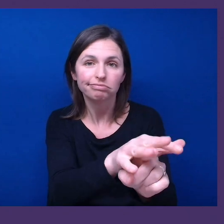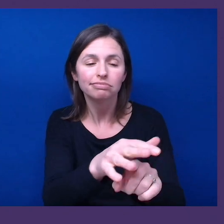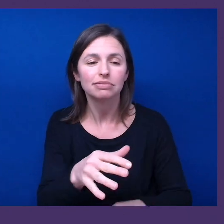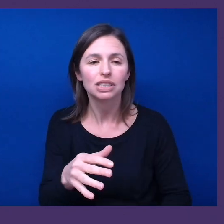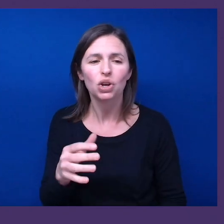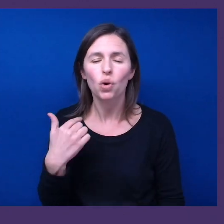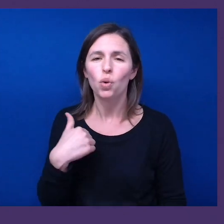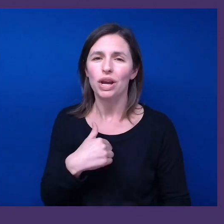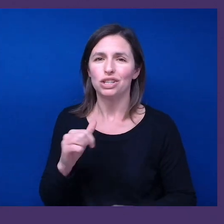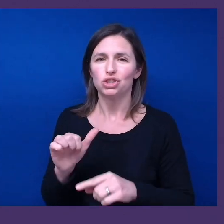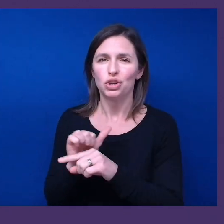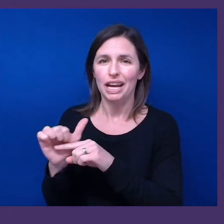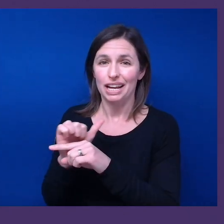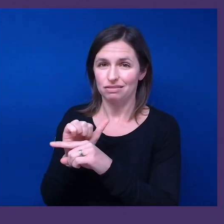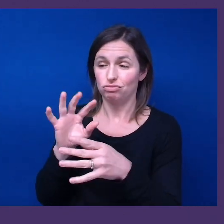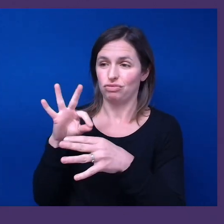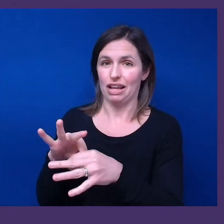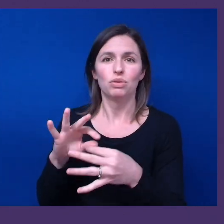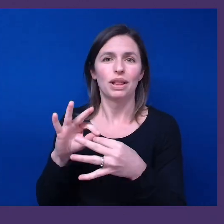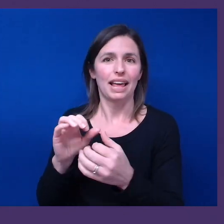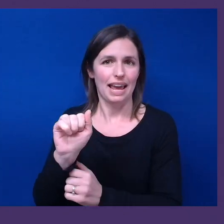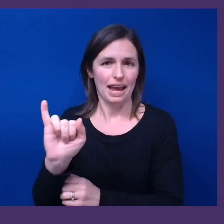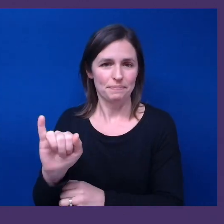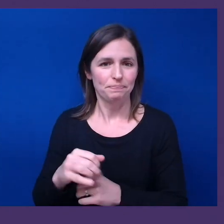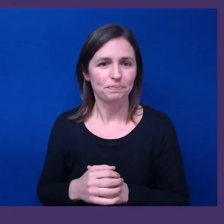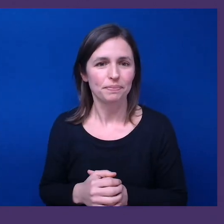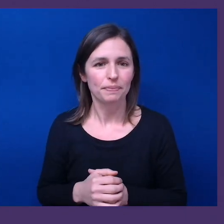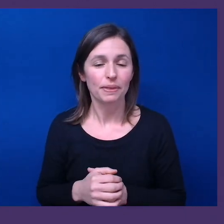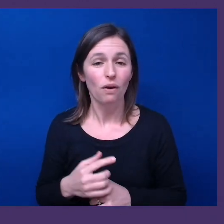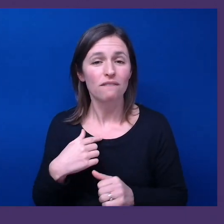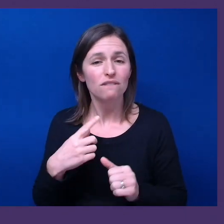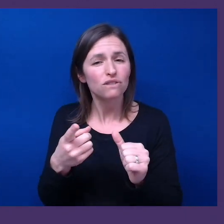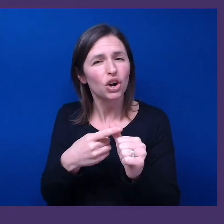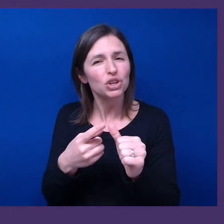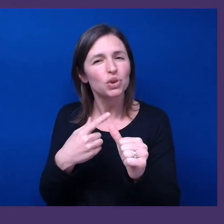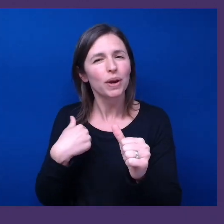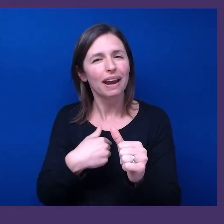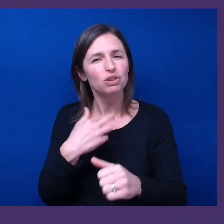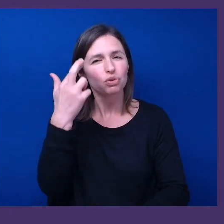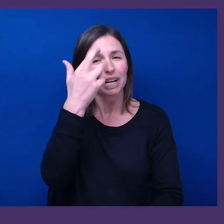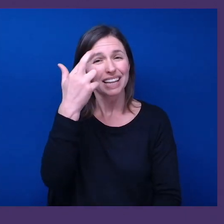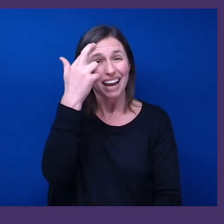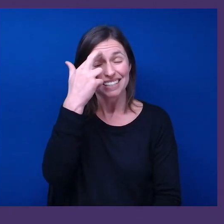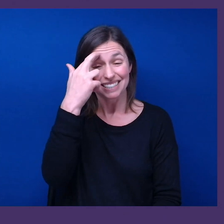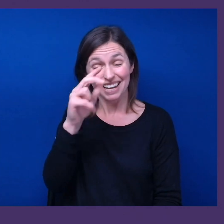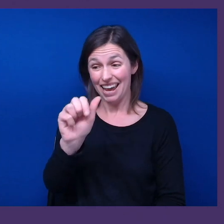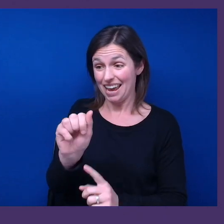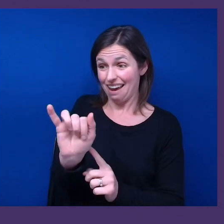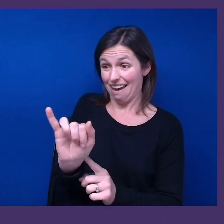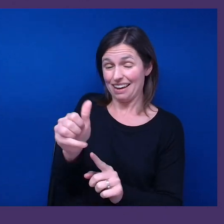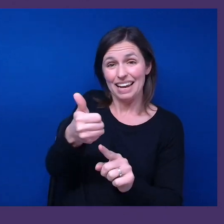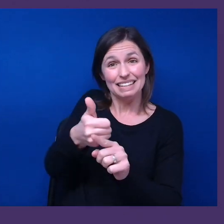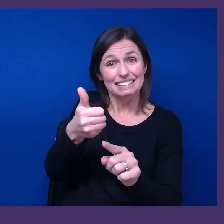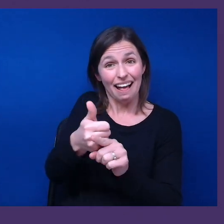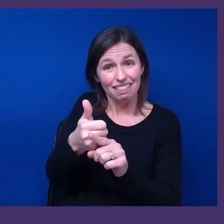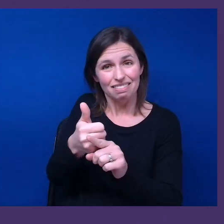First, that these tools are accessible and equitable for disabled professionals. And second, that people actually know how